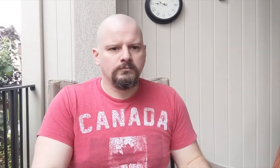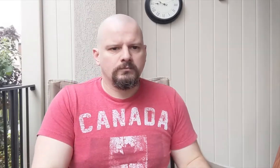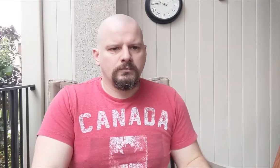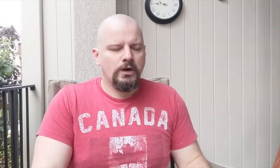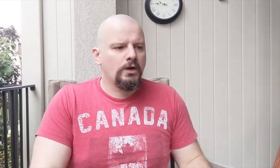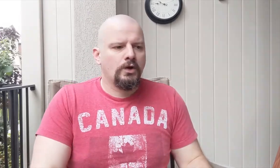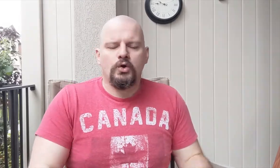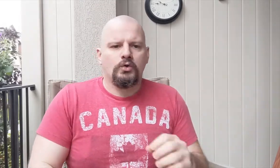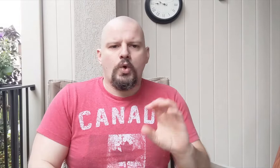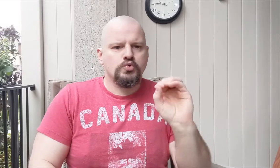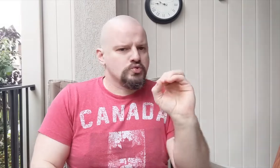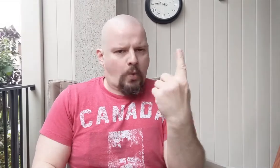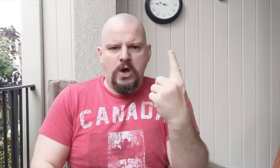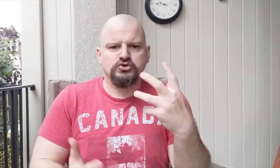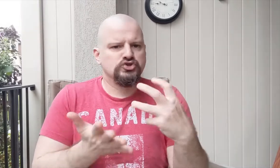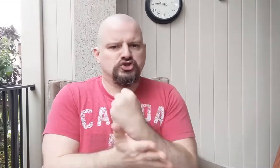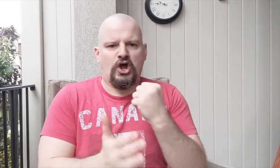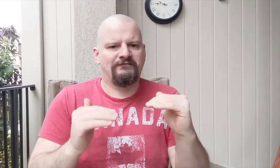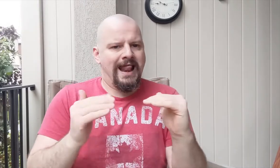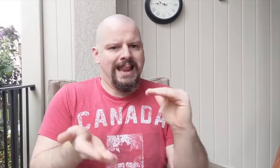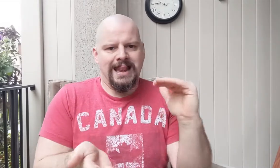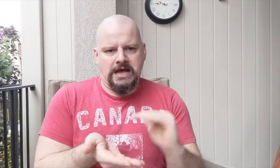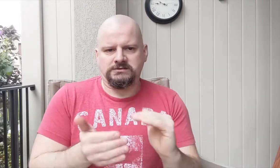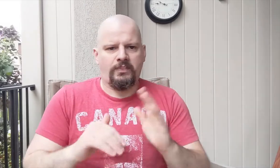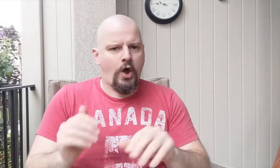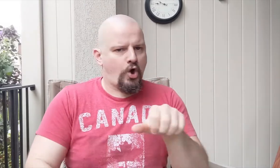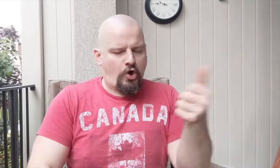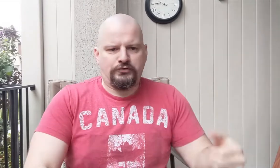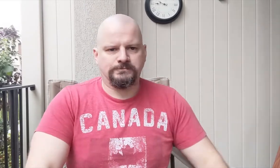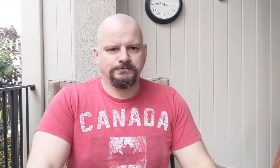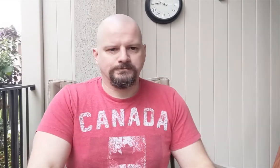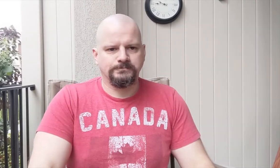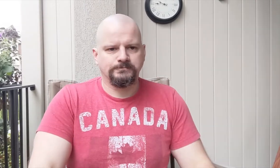No one deserves less than others.